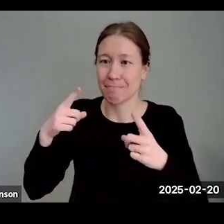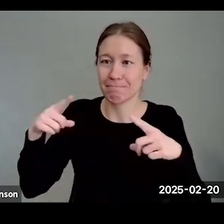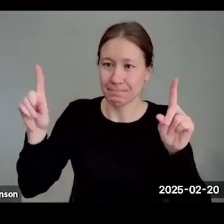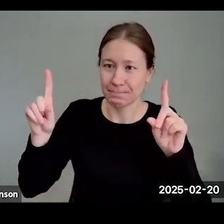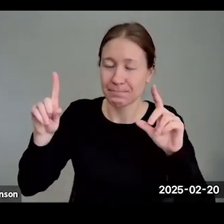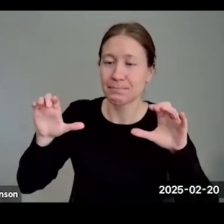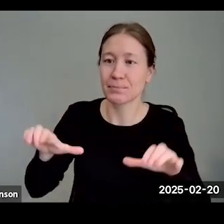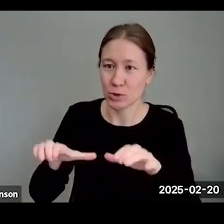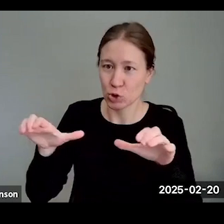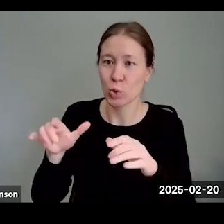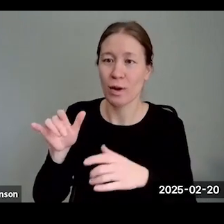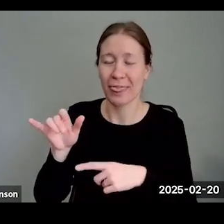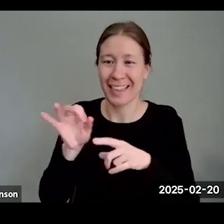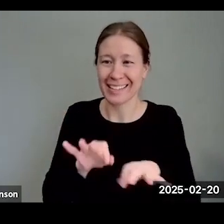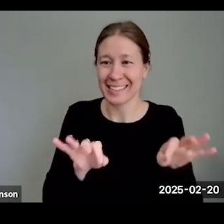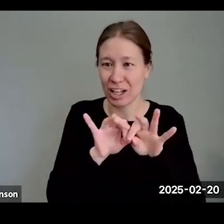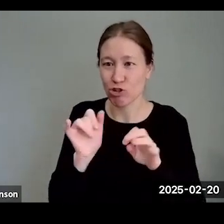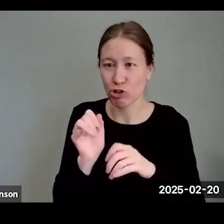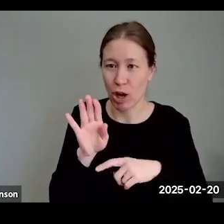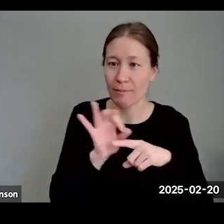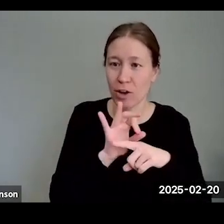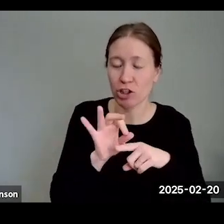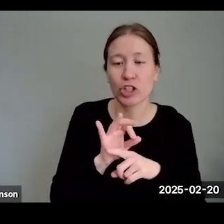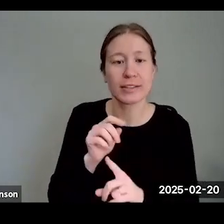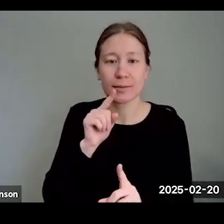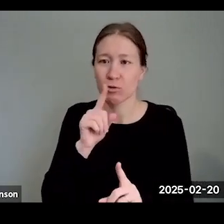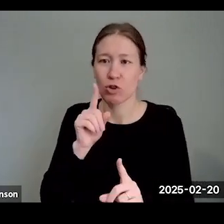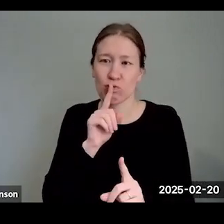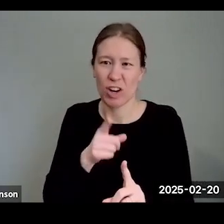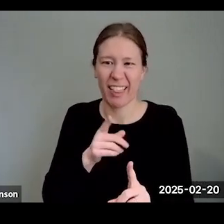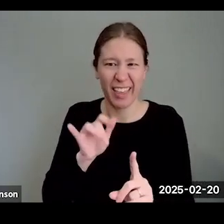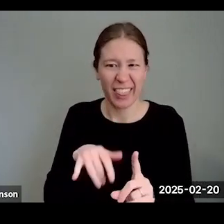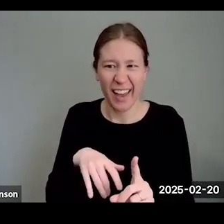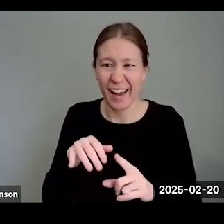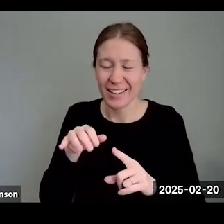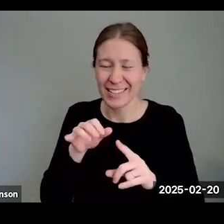Essential job functions are those job duties that are fundamental to the position.